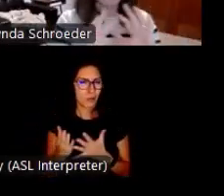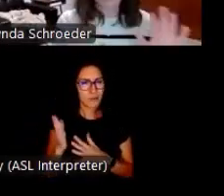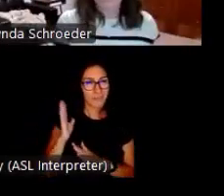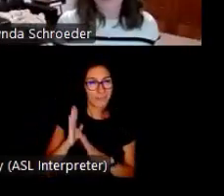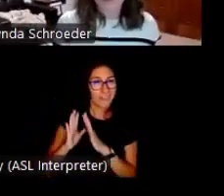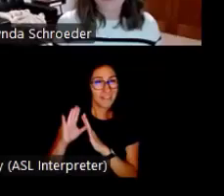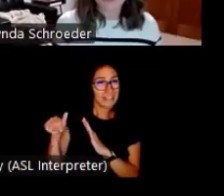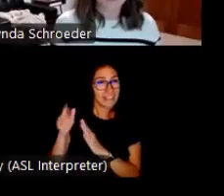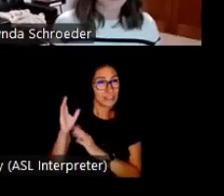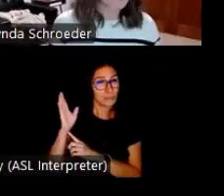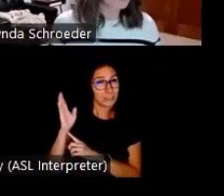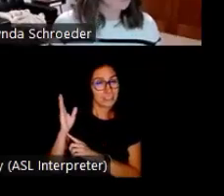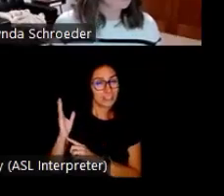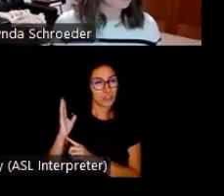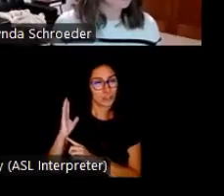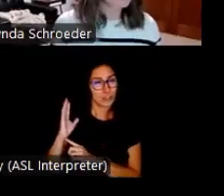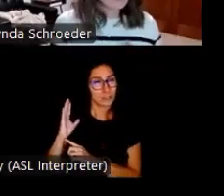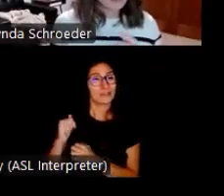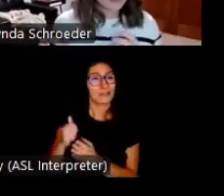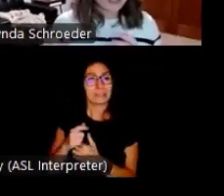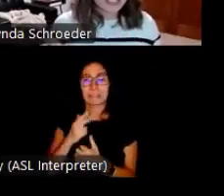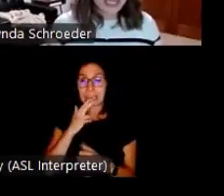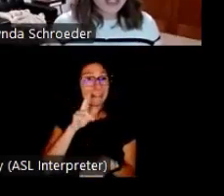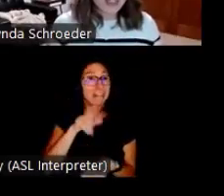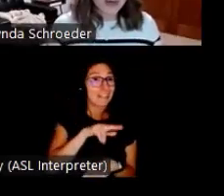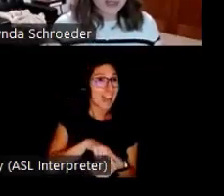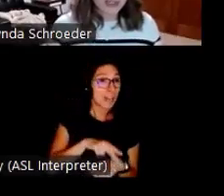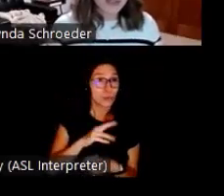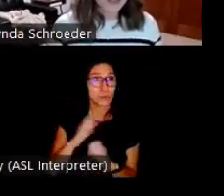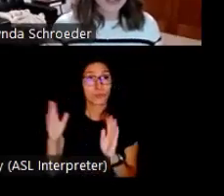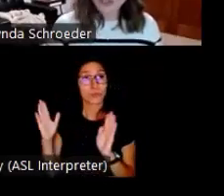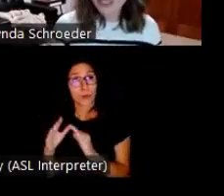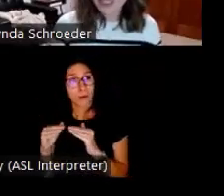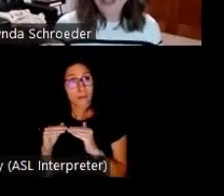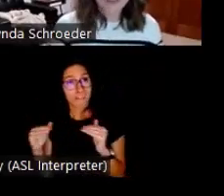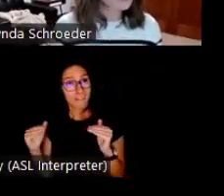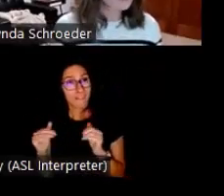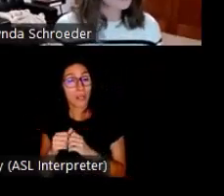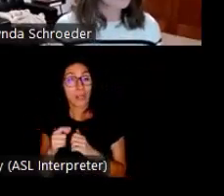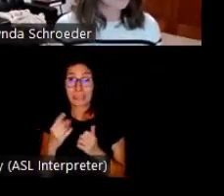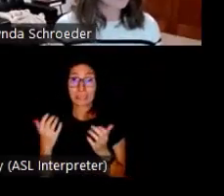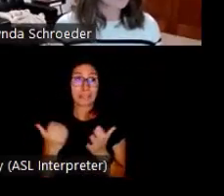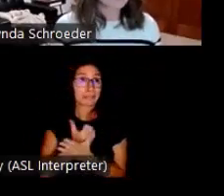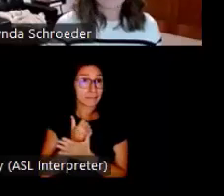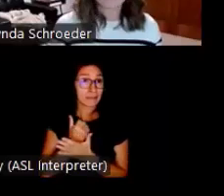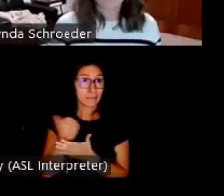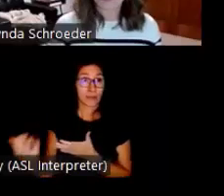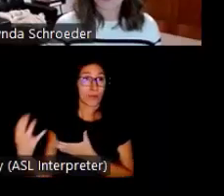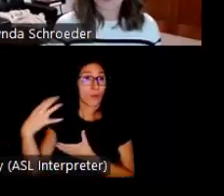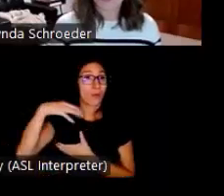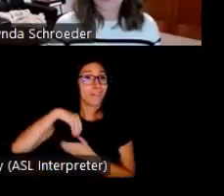or at a much smaller level, you should engage your partners early so that you know who you should be working with